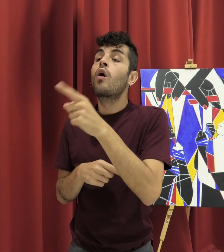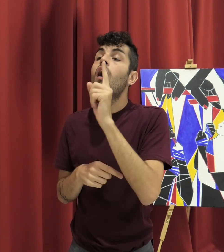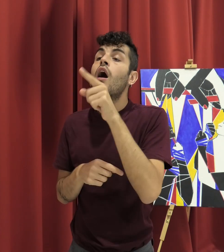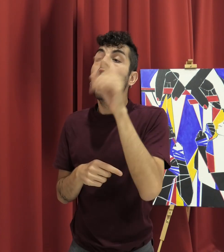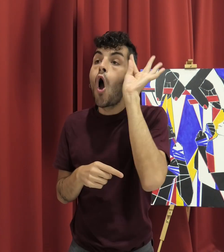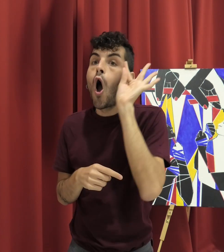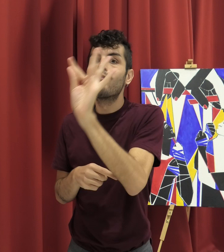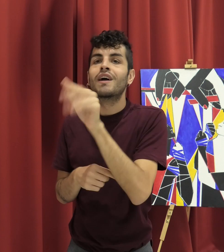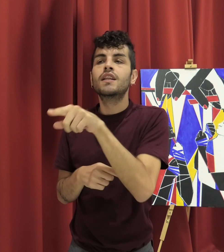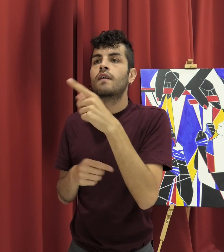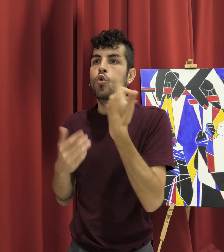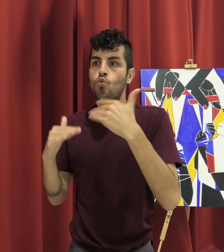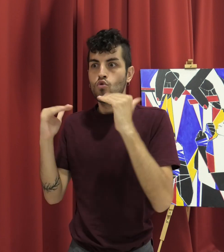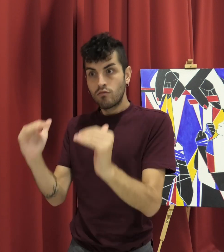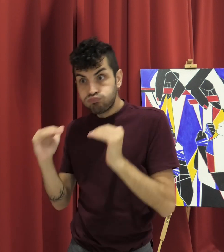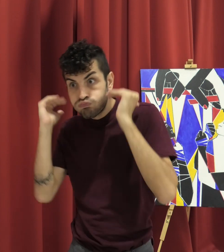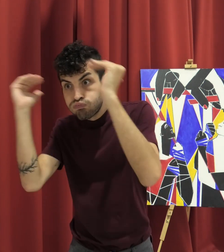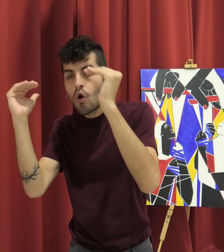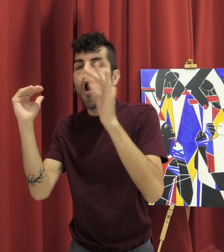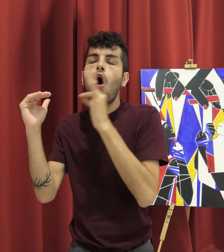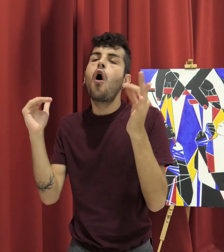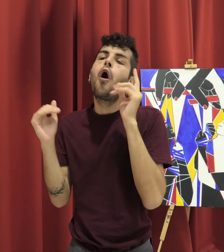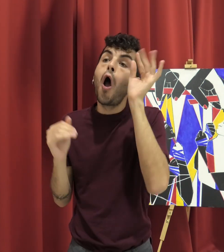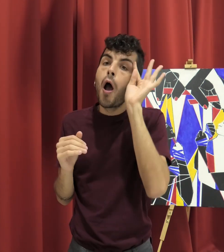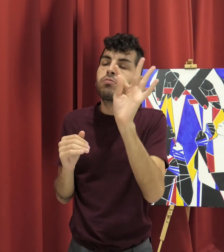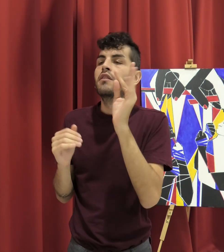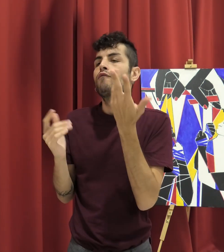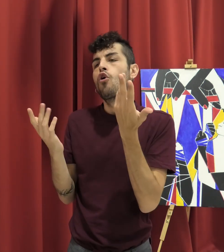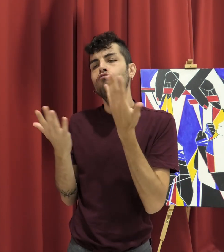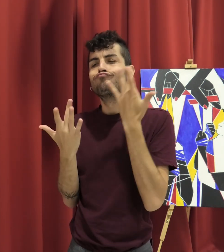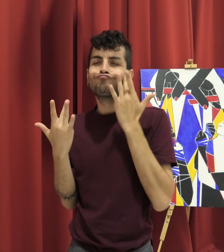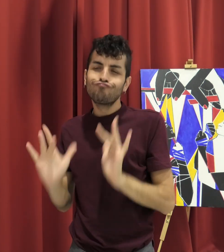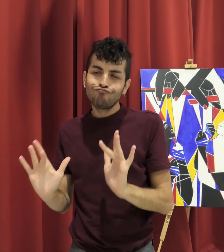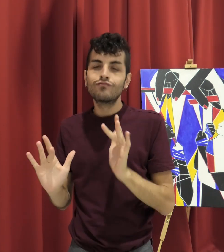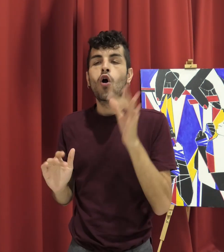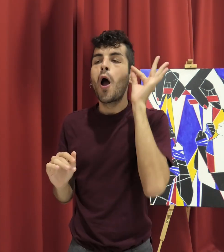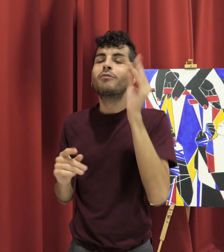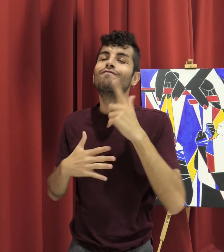It also depends on the objective of the performance, which can be high level or more colloquial